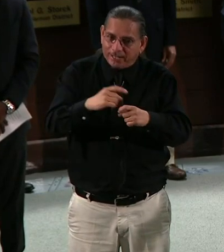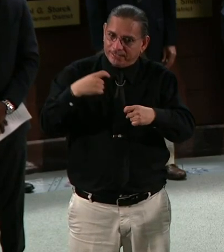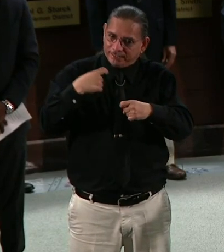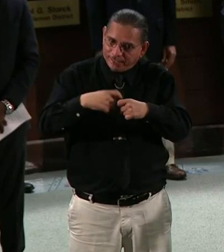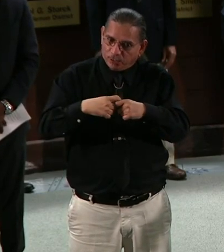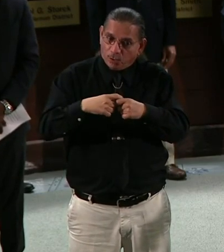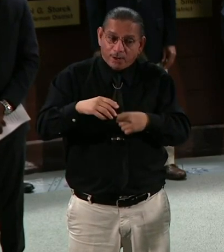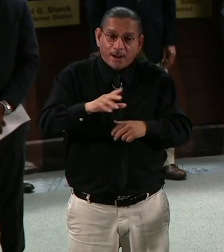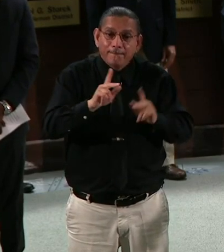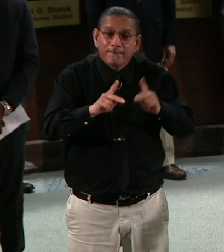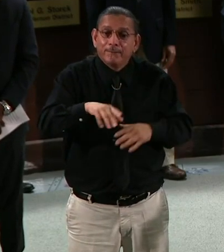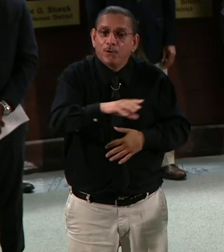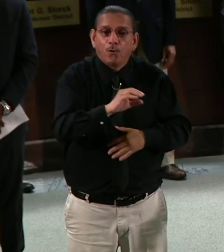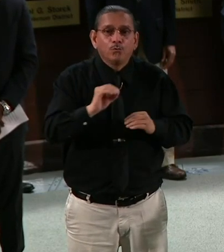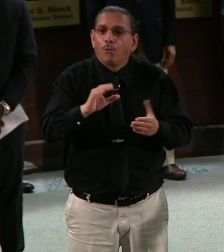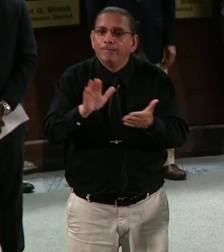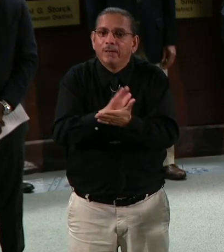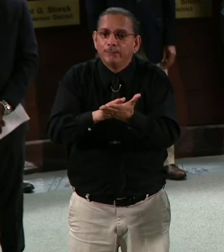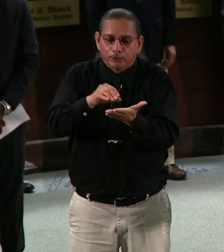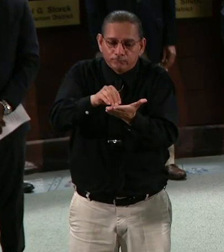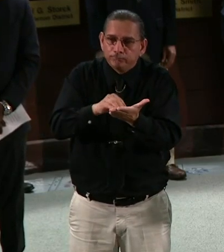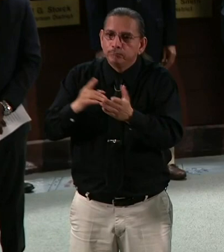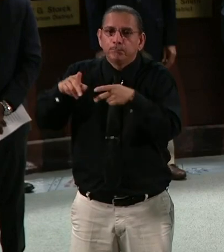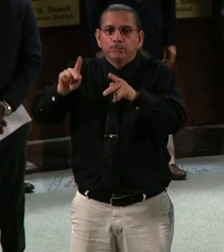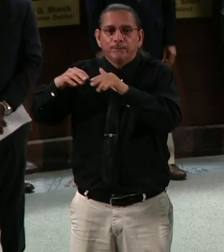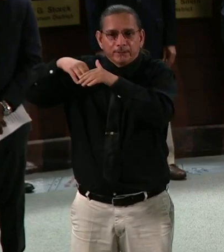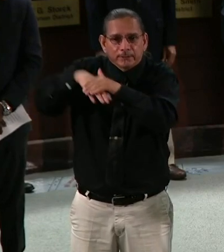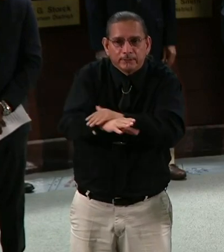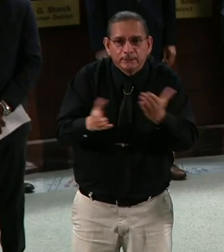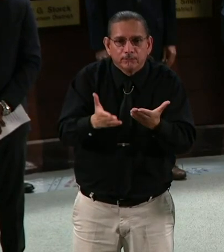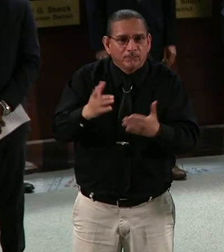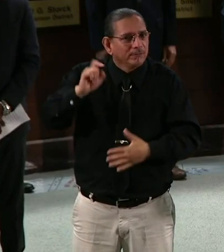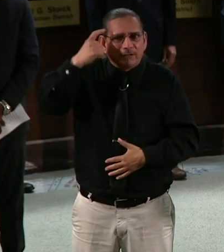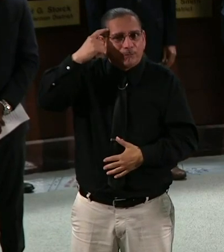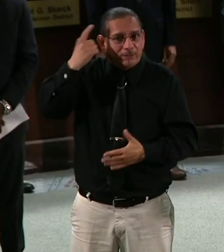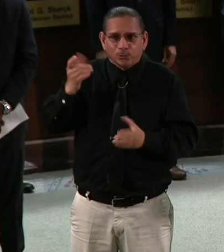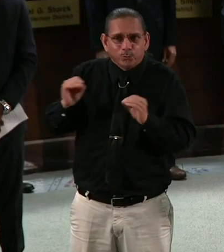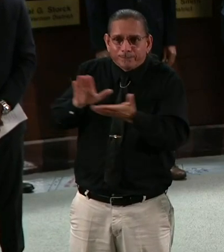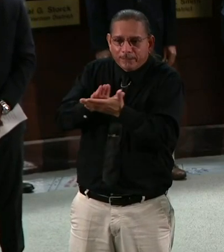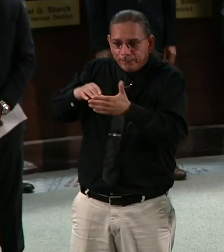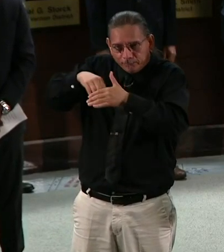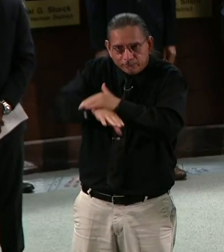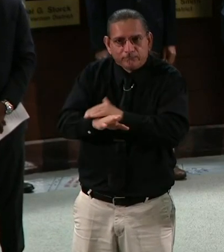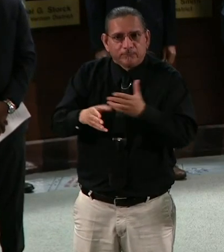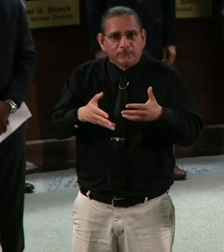WITHIN THE LATINO UNDOCUMENTED